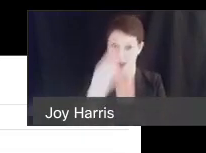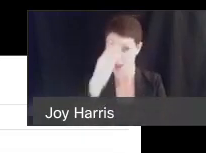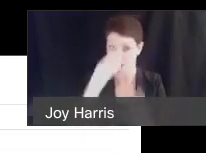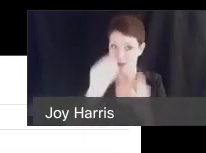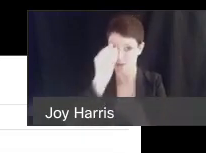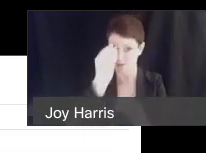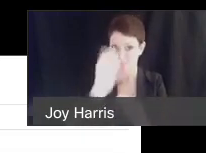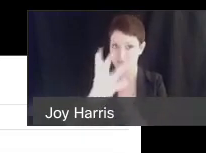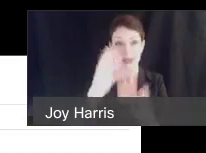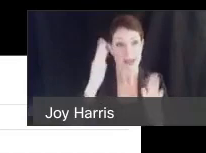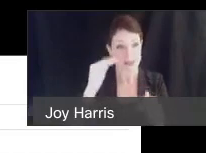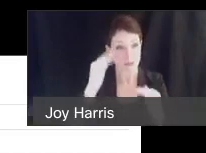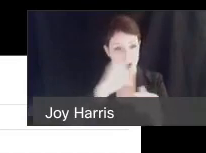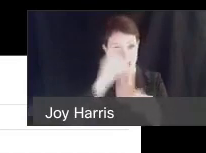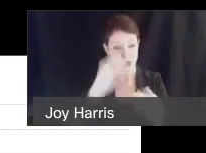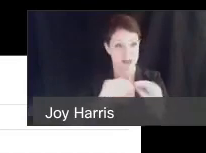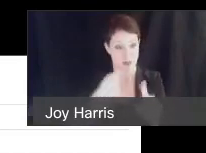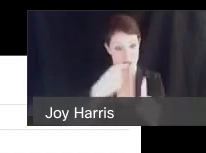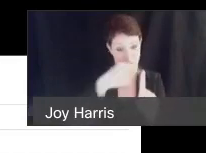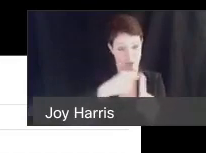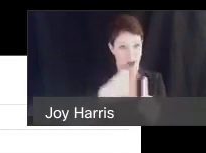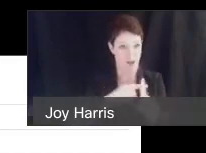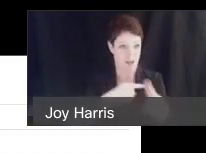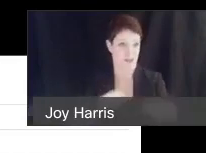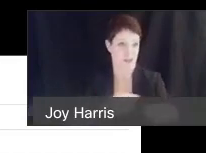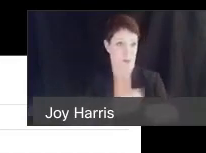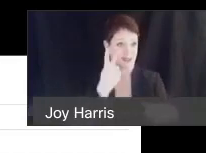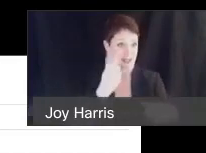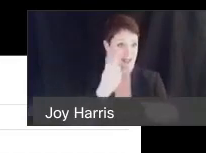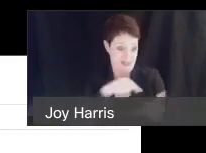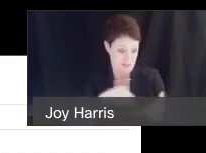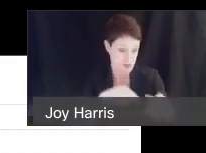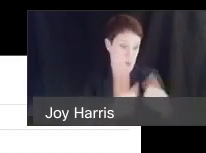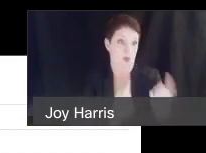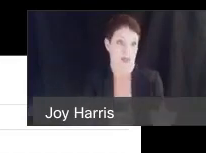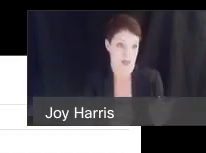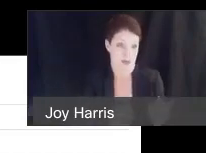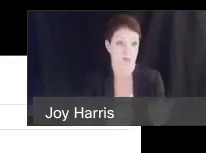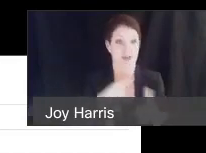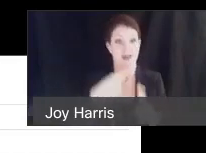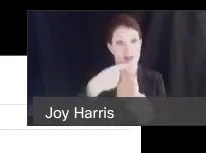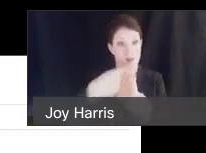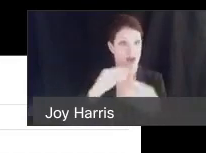given the numbers of positive cases that we've seen this week that our positivity rate is likely